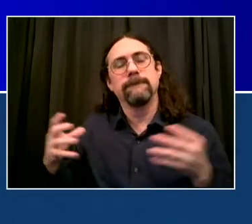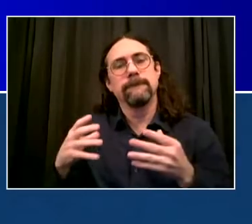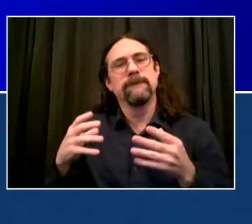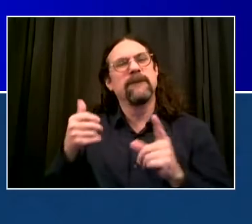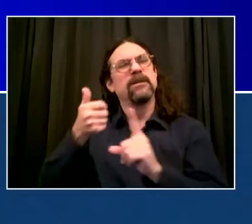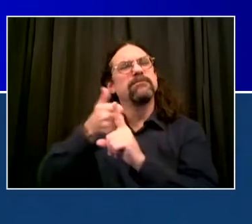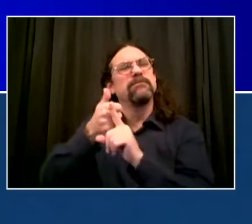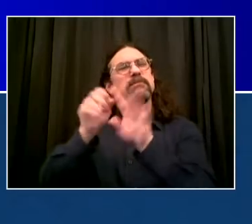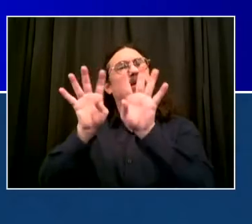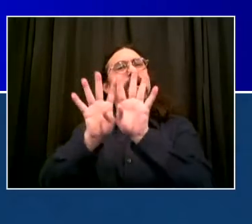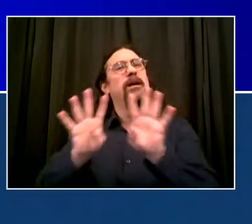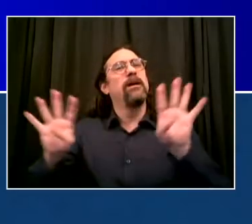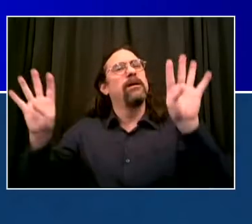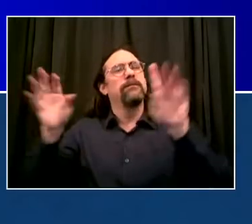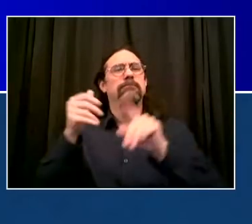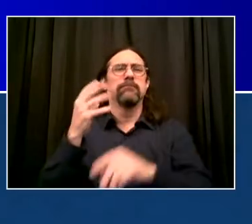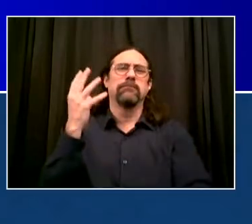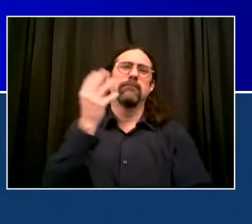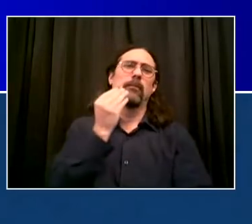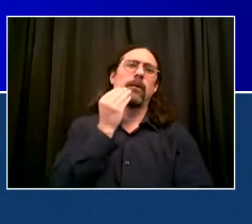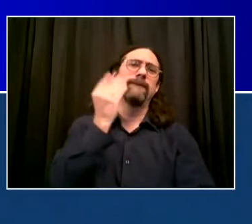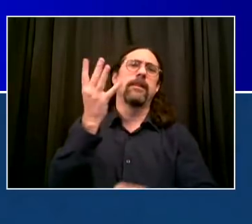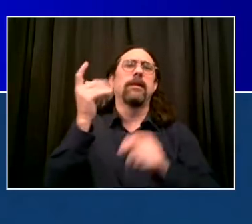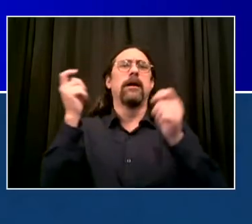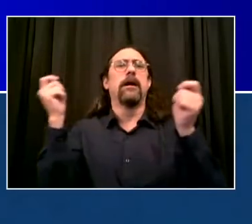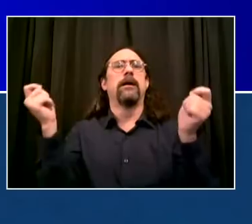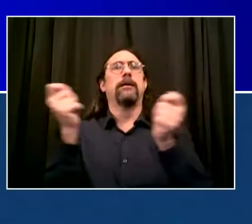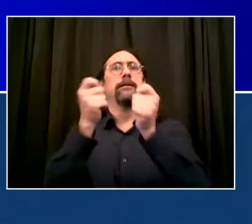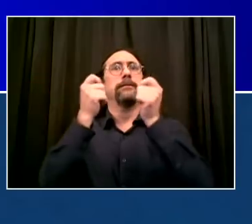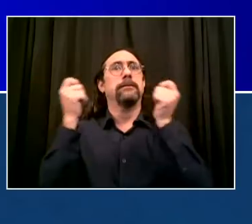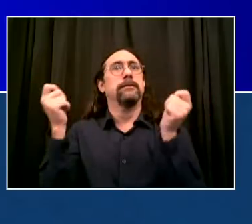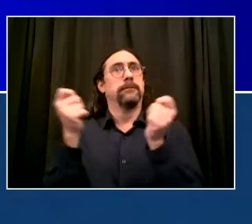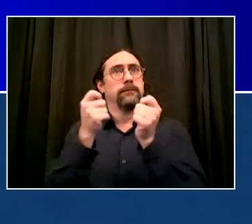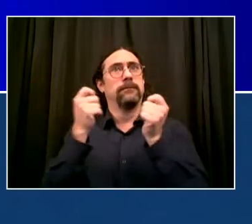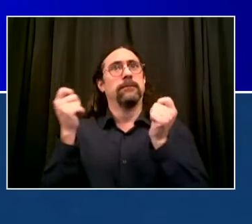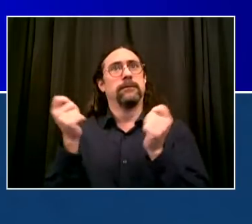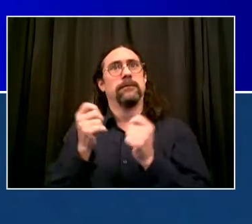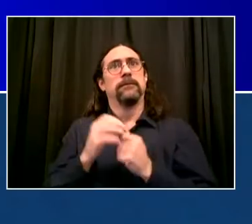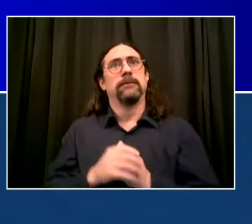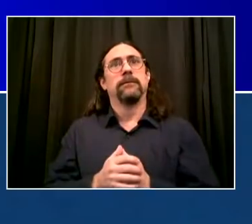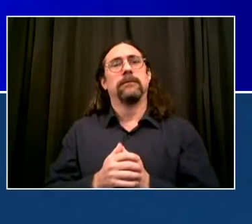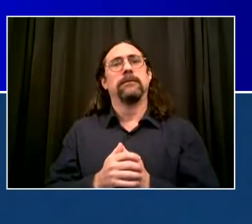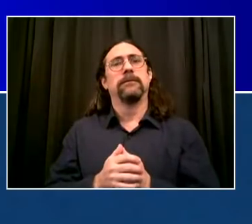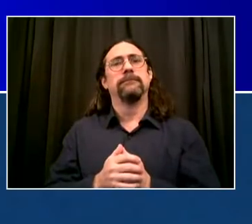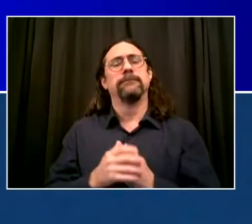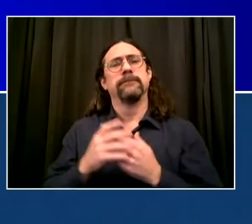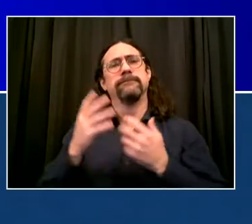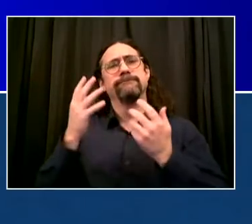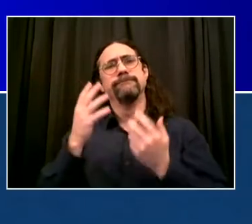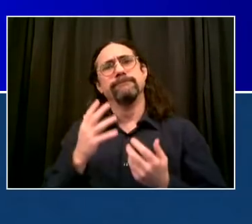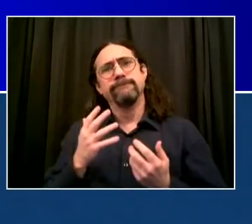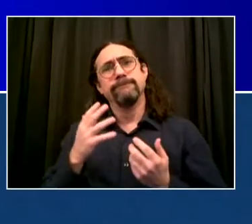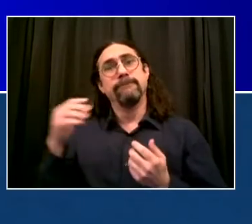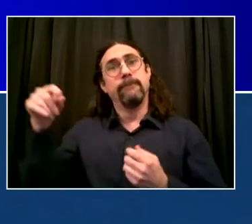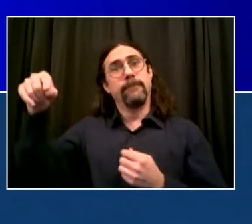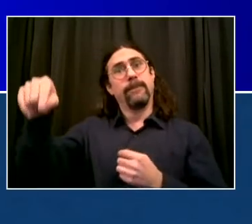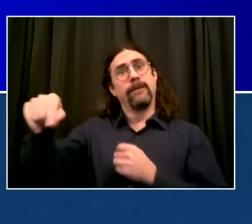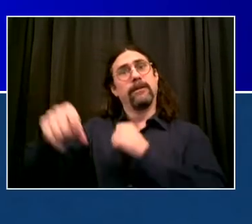EACH OTHER, SHOW THEIR LOVE FOR EACH OTHER. OBVIOUSLY THIHIS YEAR THE GATHERINGS HAVE TO BE DIFFERENT,